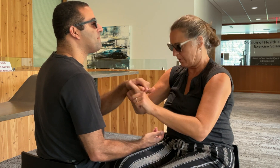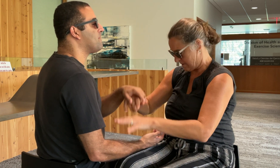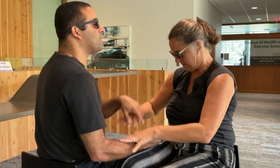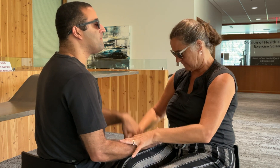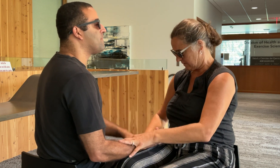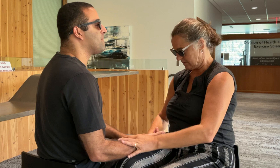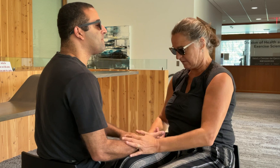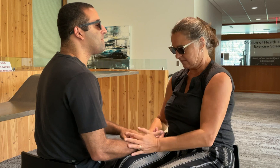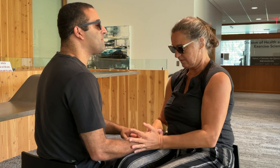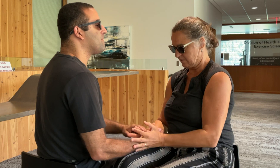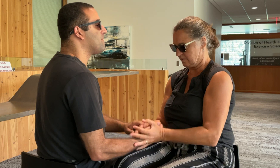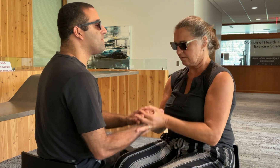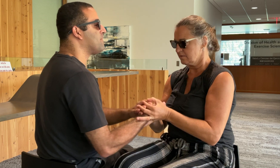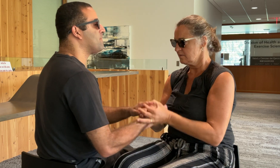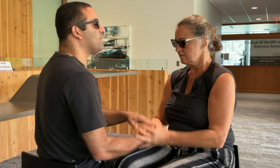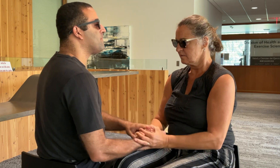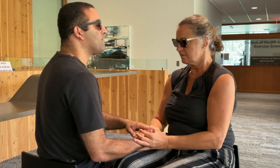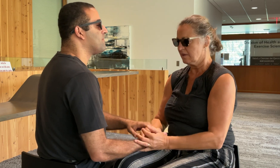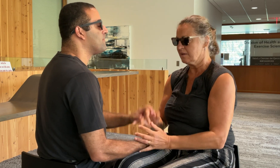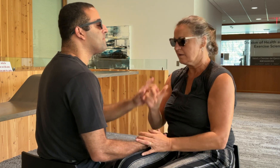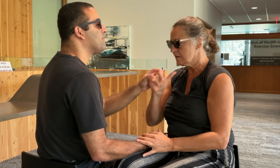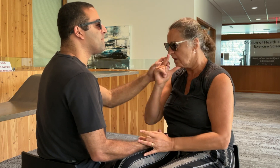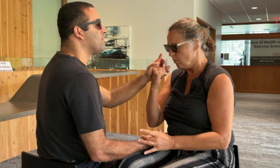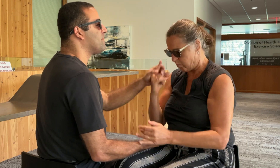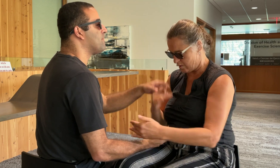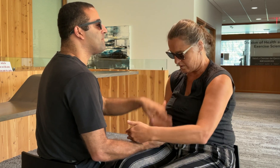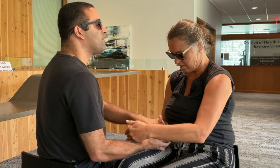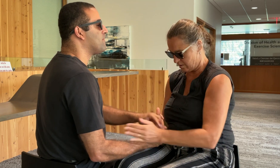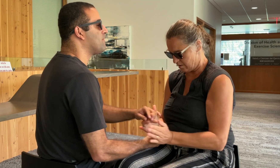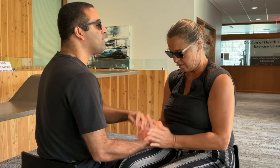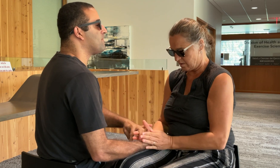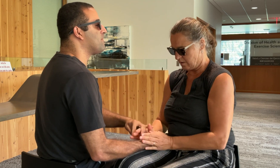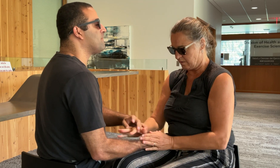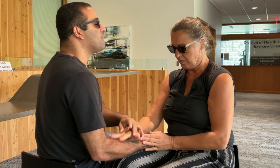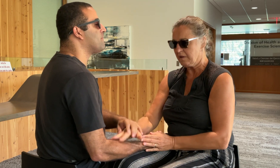to being expressed in one area. In this instance, the hand, for example.